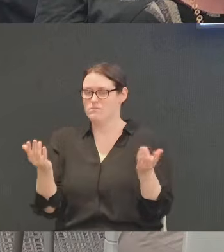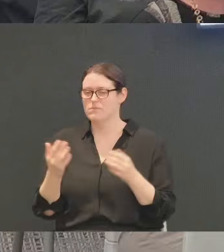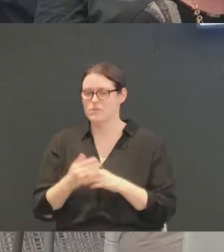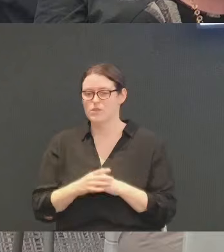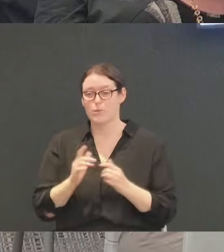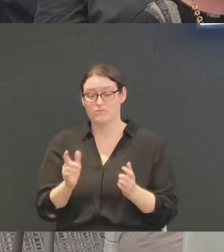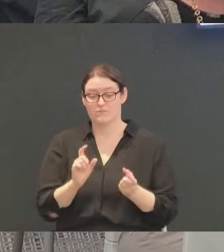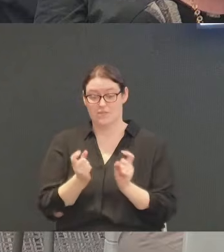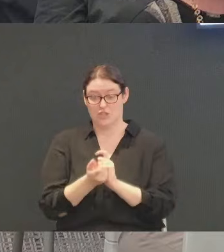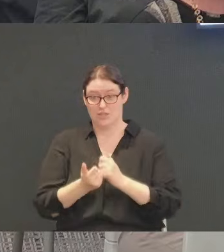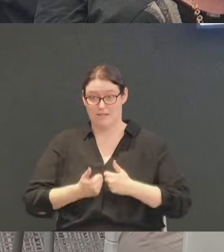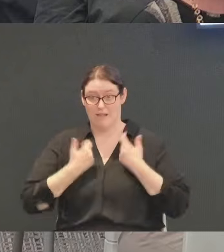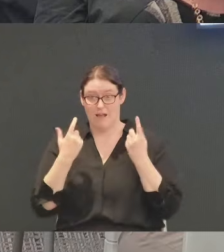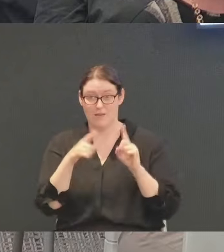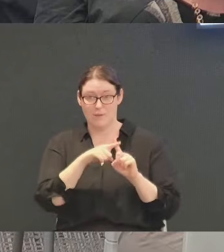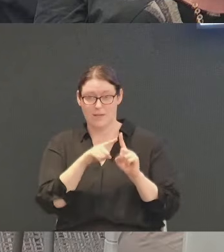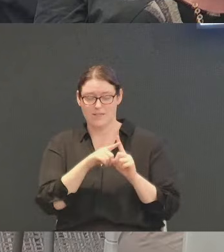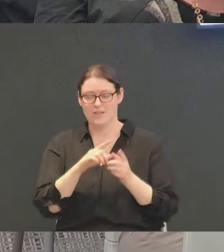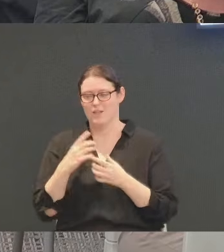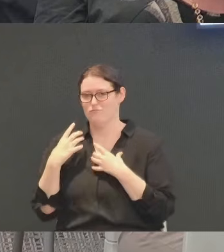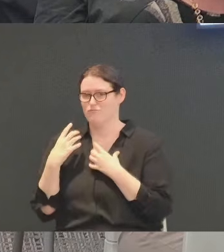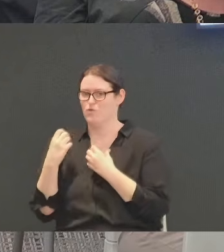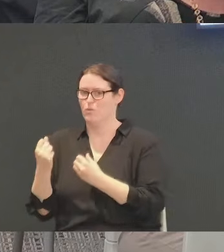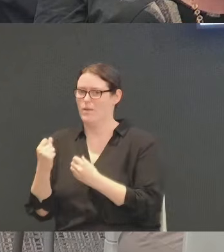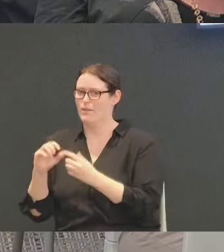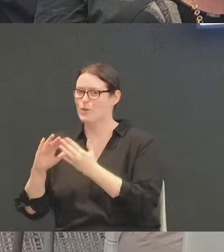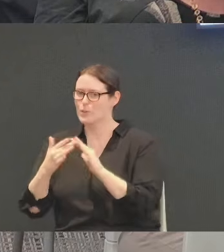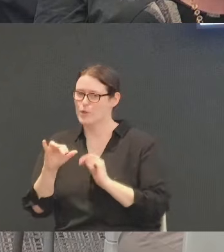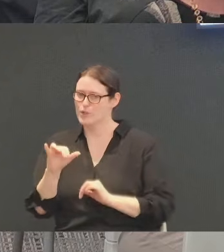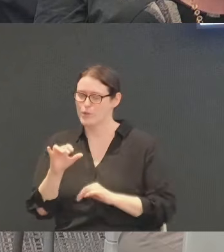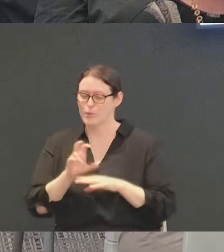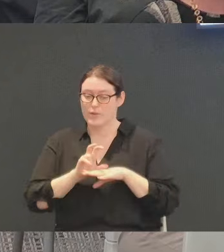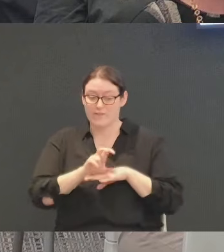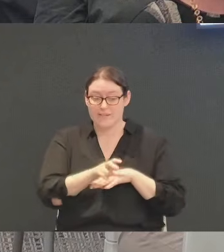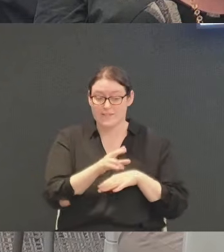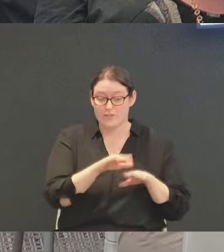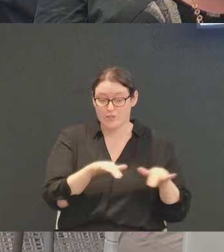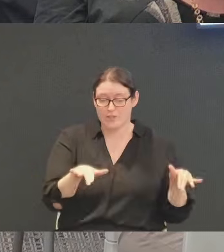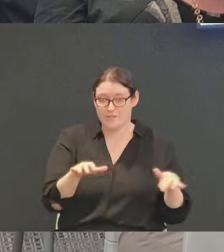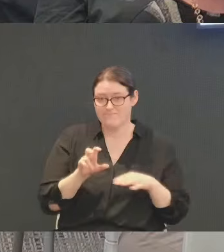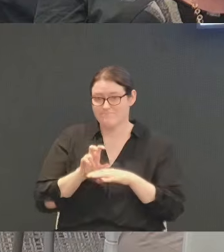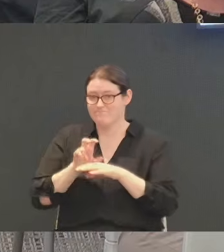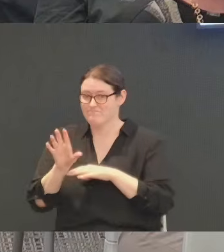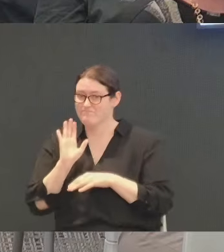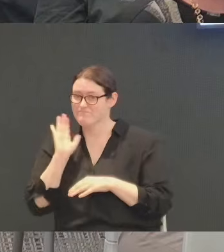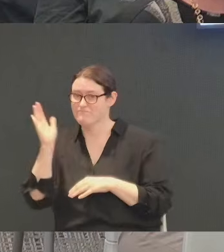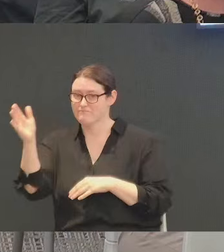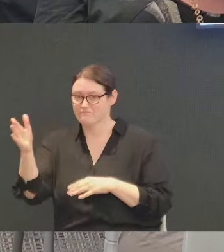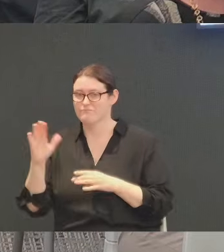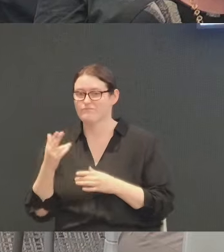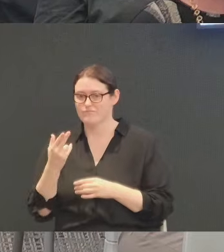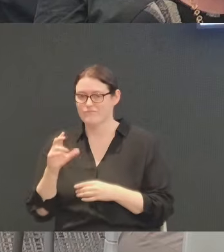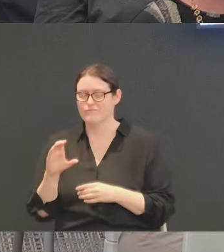stronger. When we invest in children, we invest in Hamilton County's future. Early supports work. It